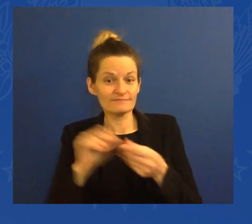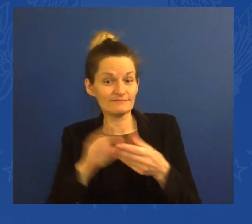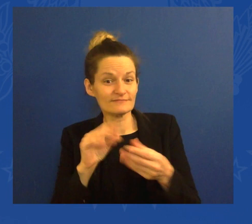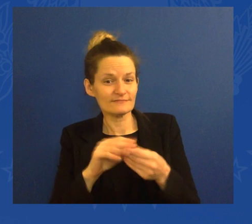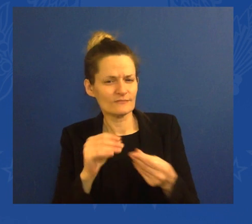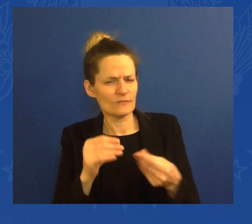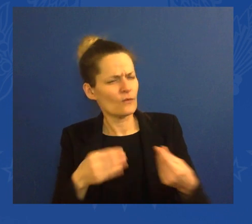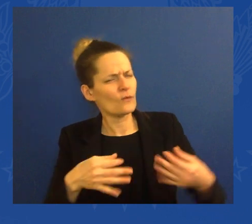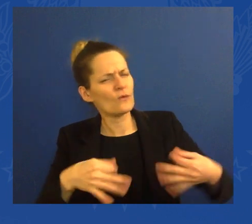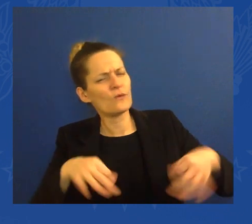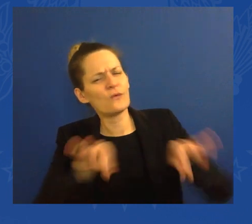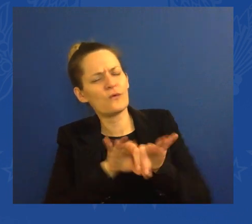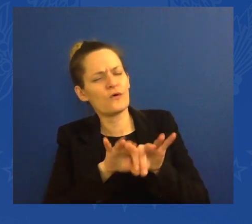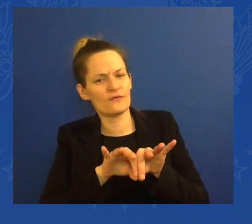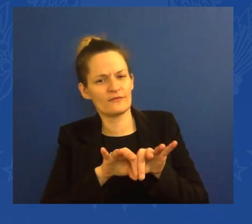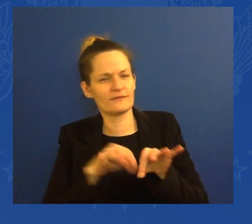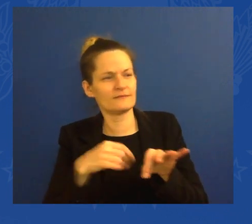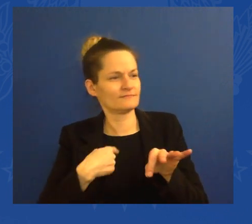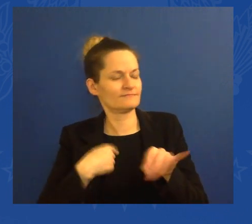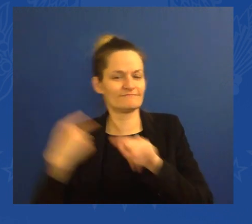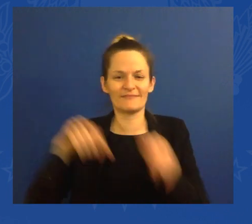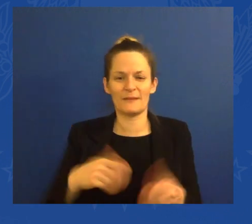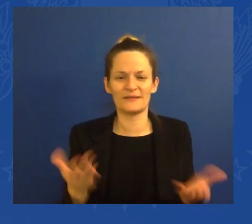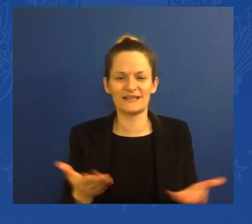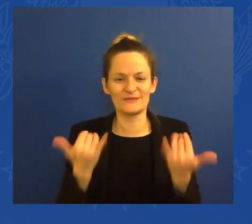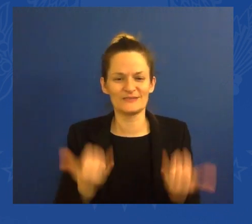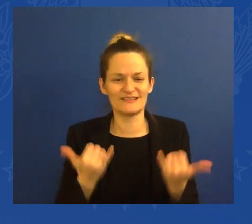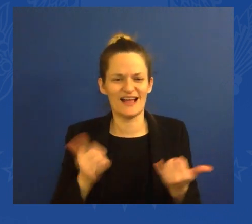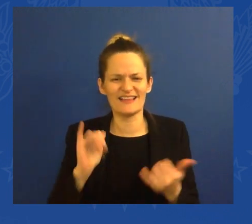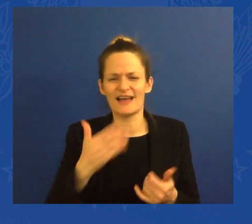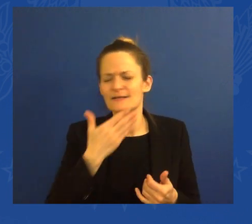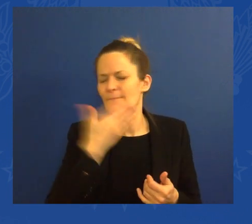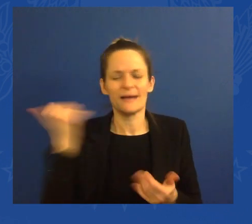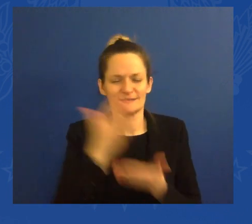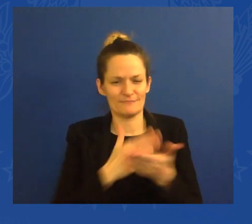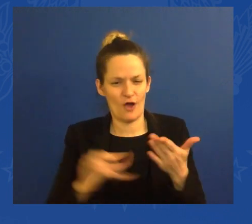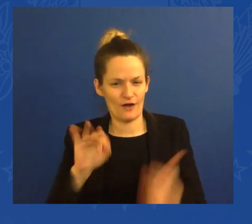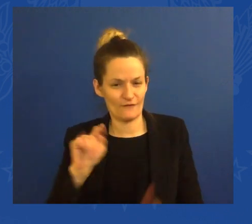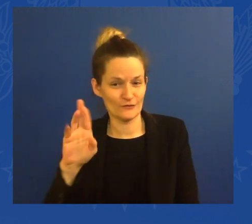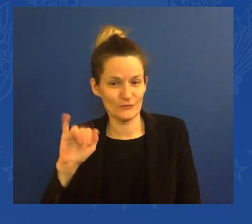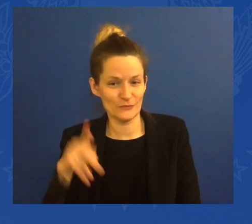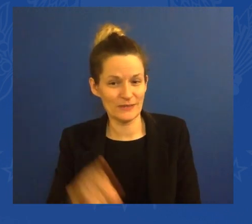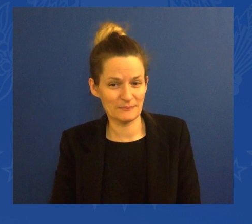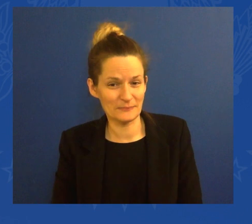If the Secret Service agents weren't sworn to secrecy, they could tell you they've never heard anything like that said from the podium by Jill.